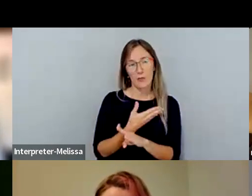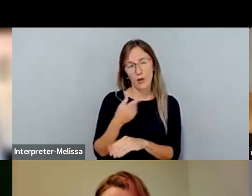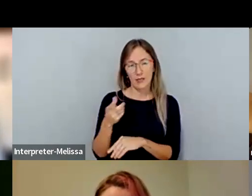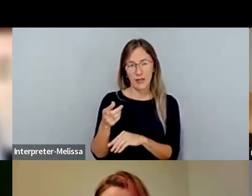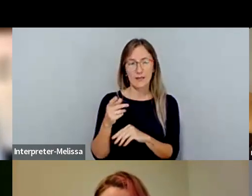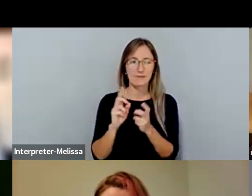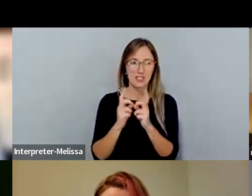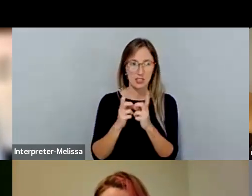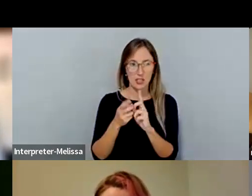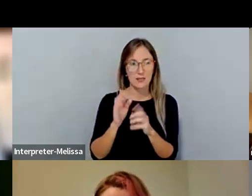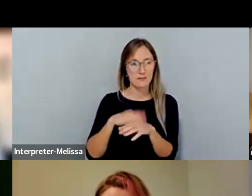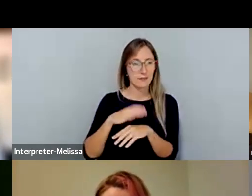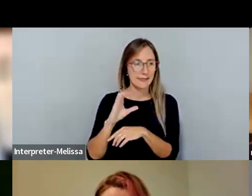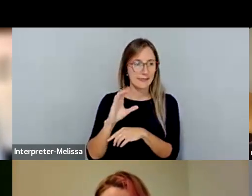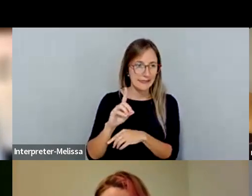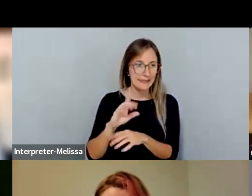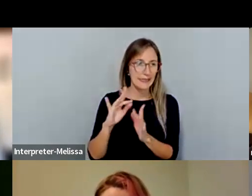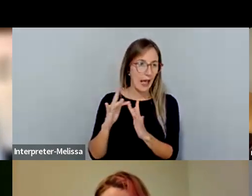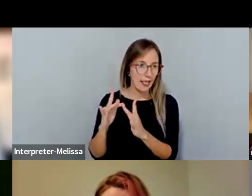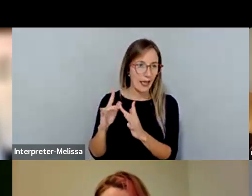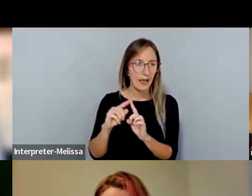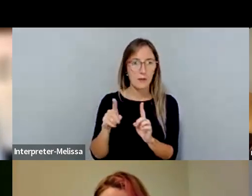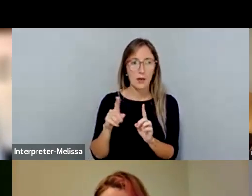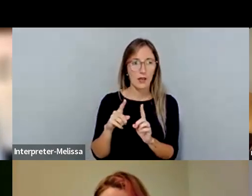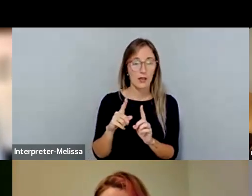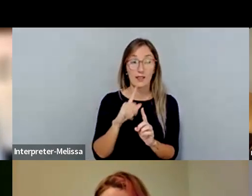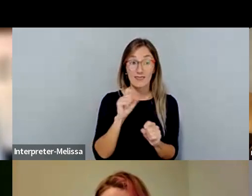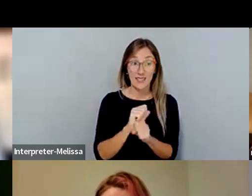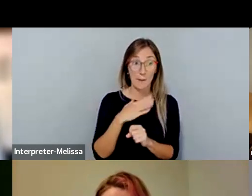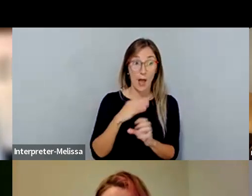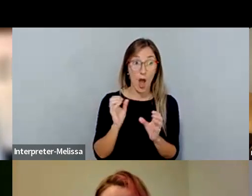stuff -- I mean, the book is absolutely huge. I used to have the paper